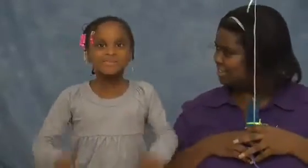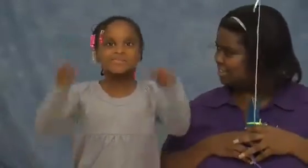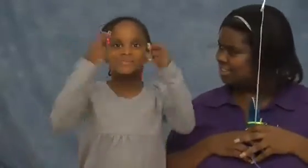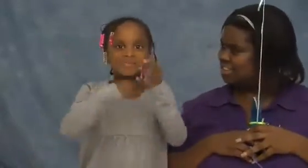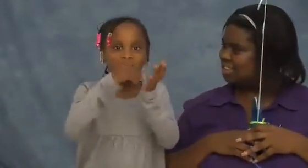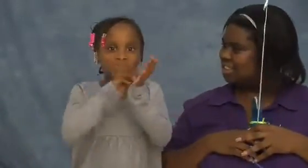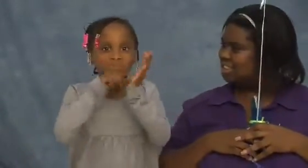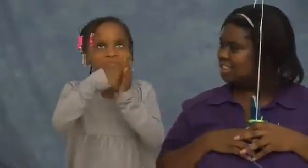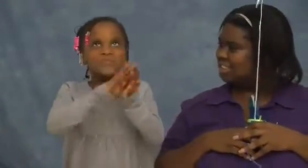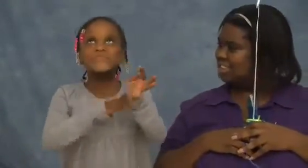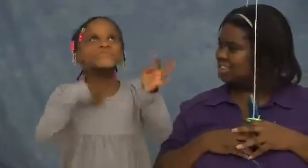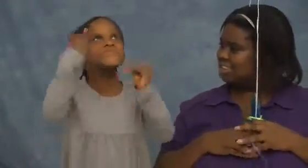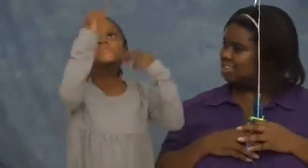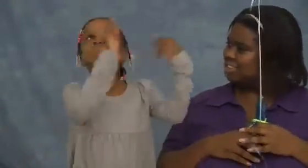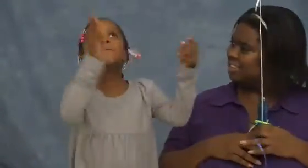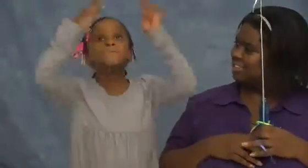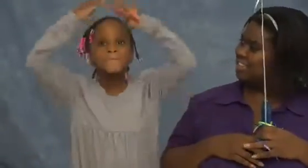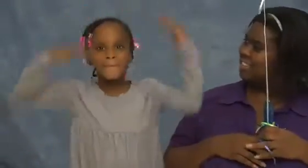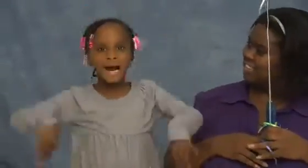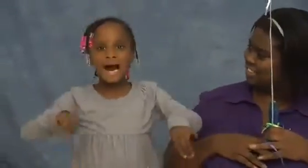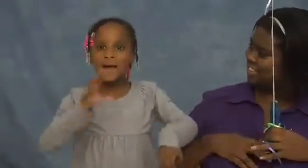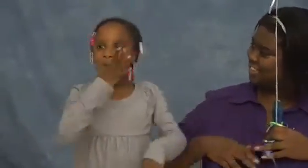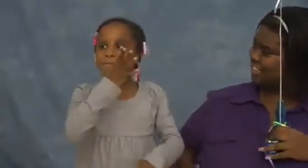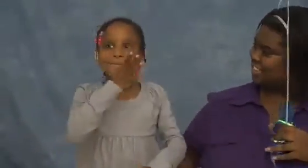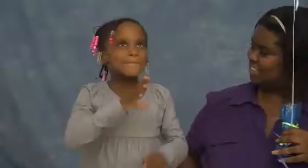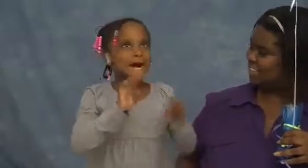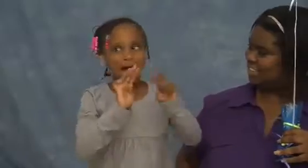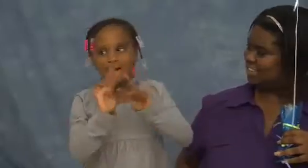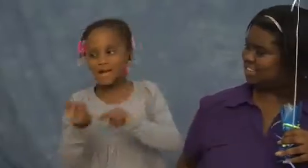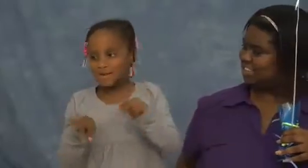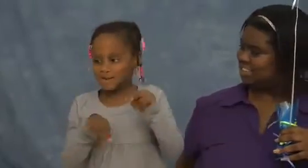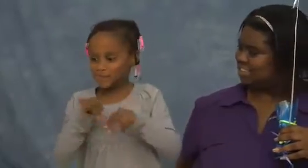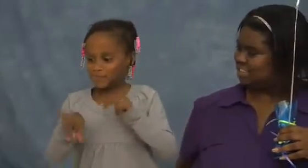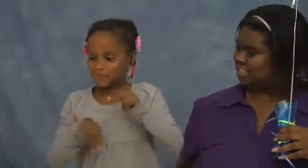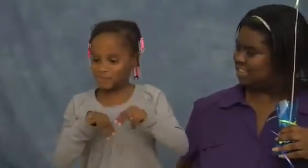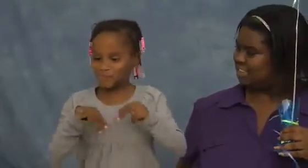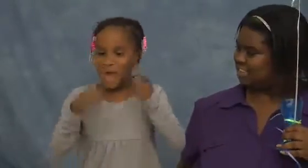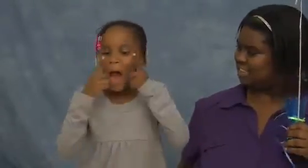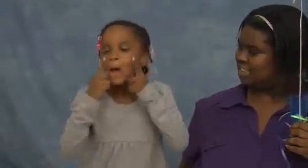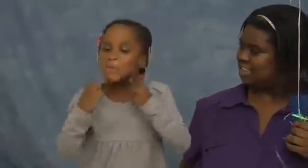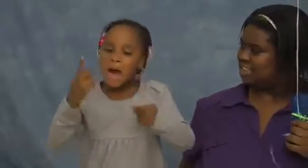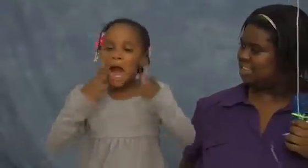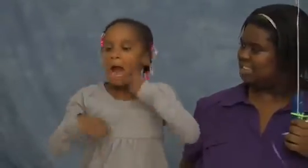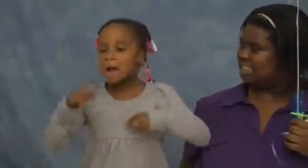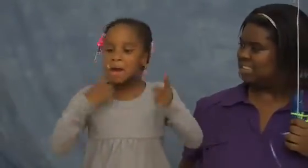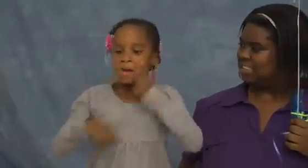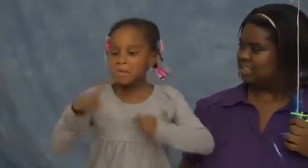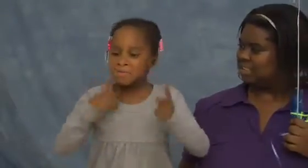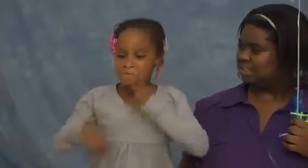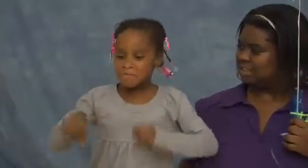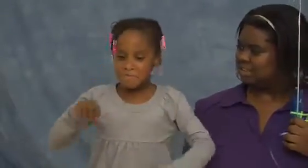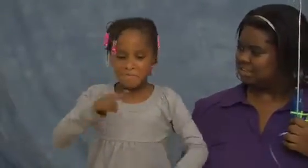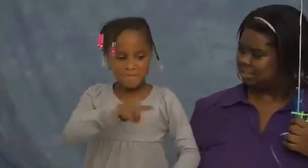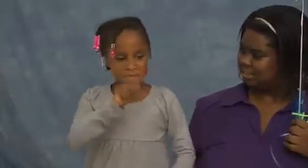Khyianna: Painting in the house, mom saw and walked and was crying,